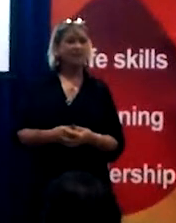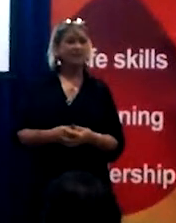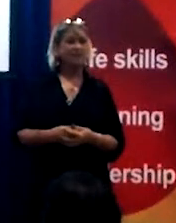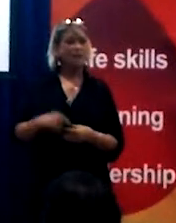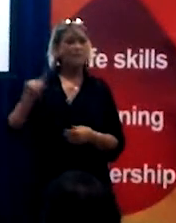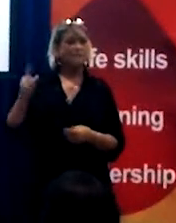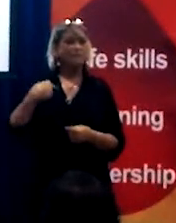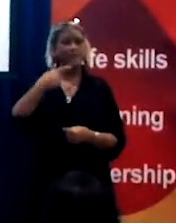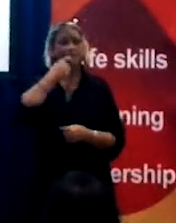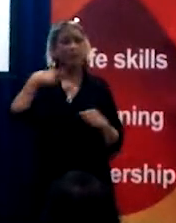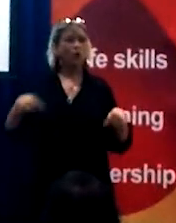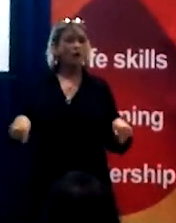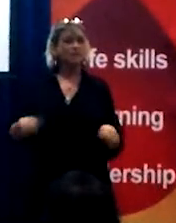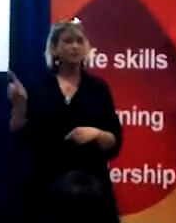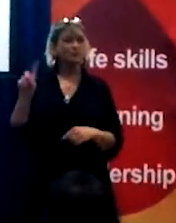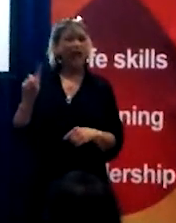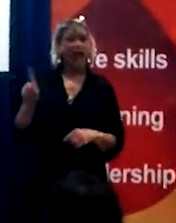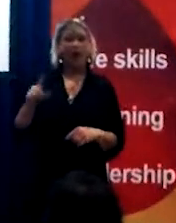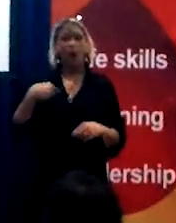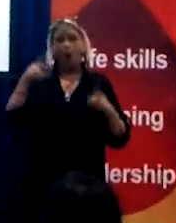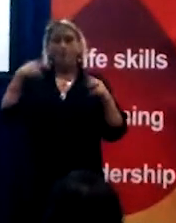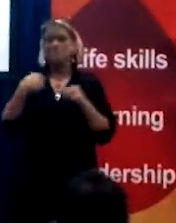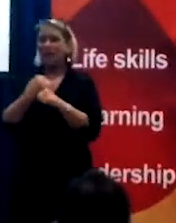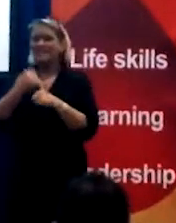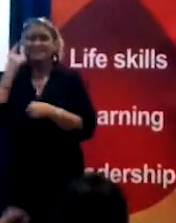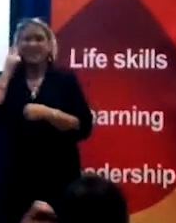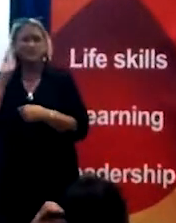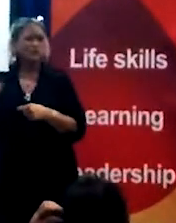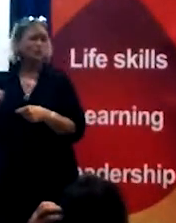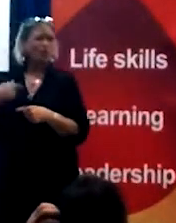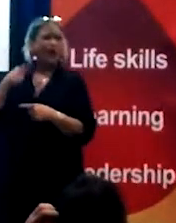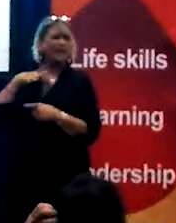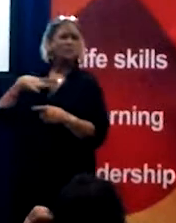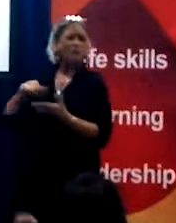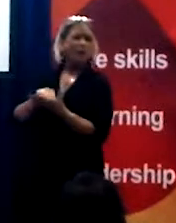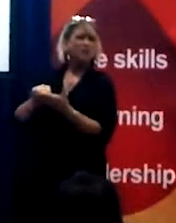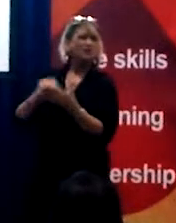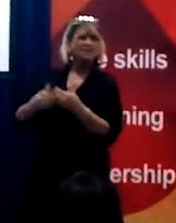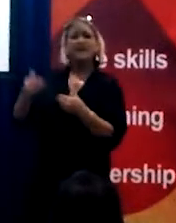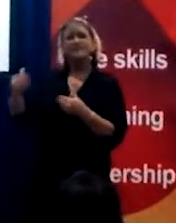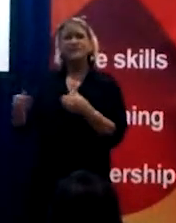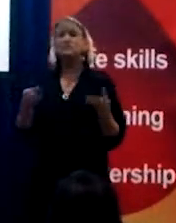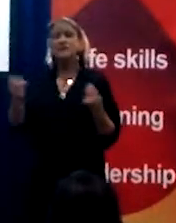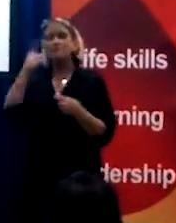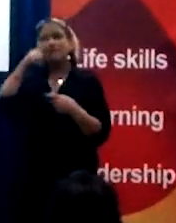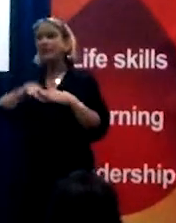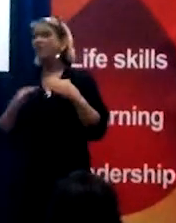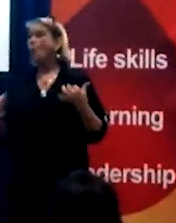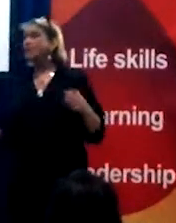so I hope I make sense to you. I need to apologise in advance to a couple of people in the audience, because you might